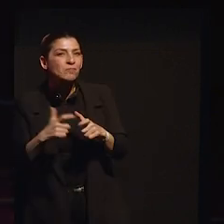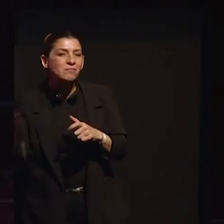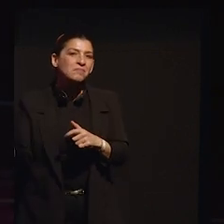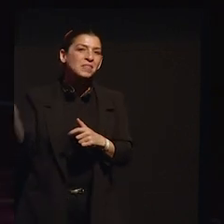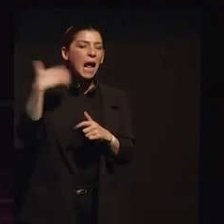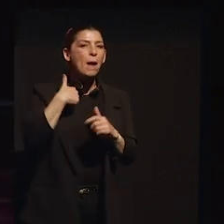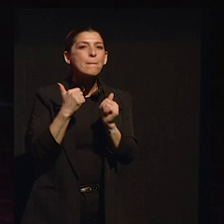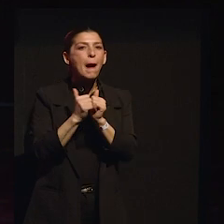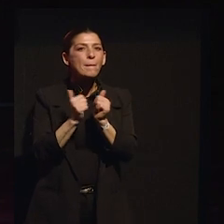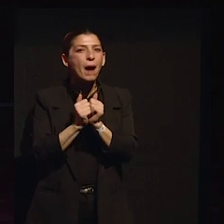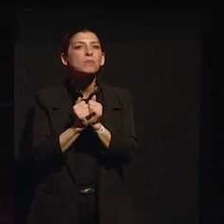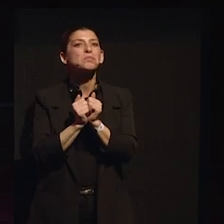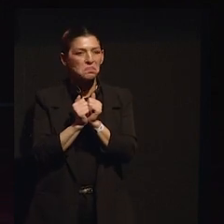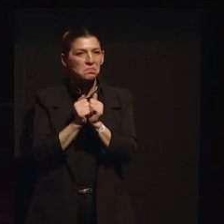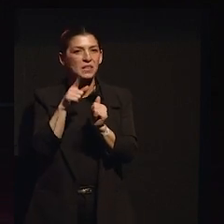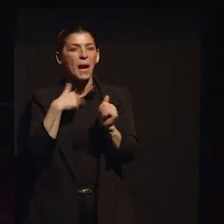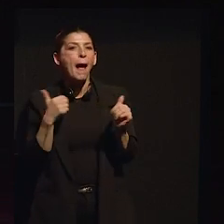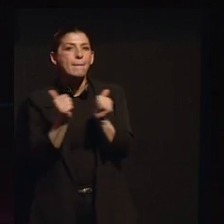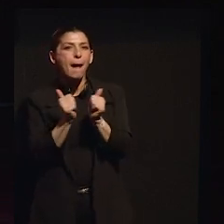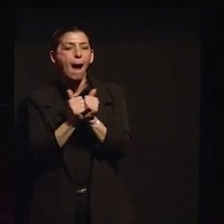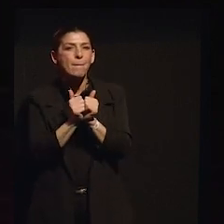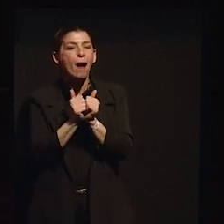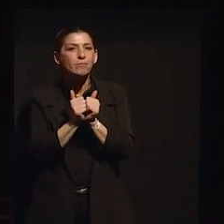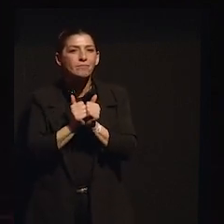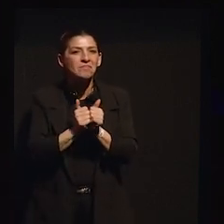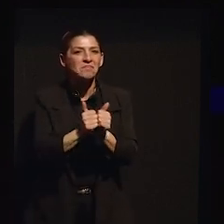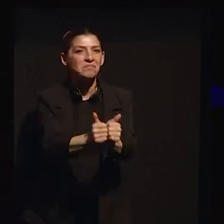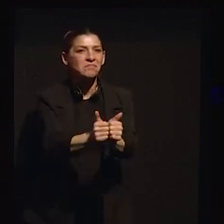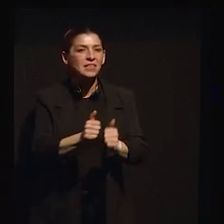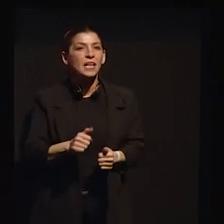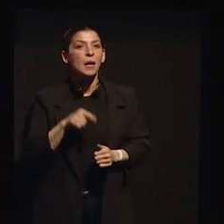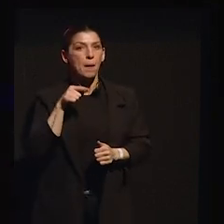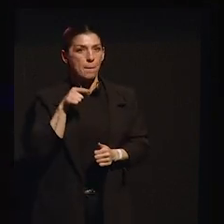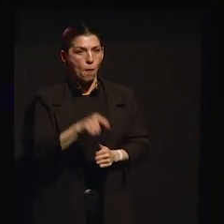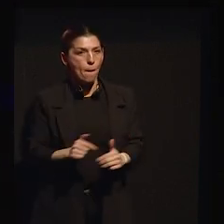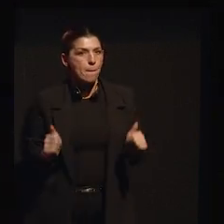“I’m going out to lunch, will you come with me? C’mon Ayşe, you come too”, and take her out as well at the workplace.